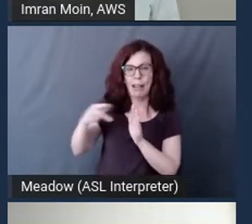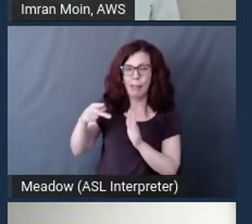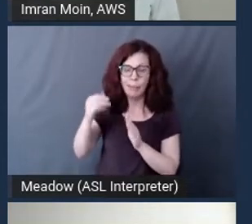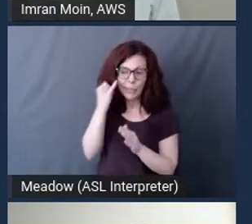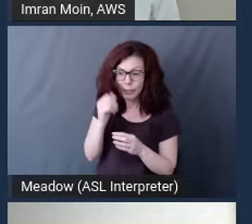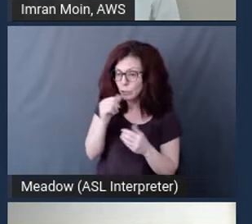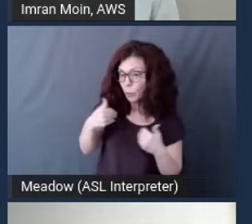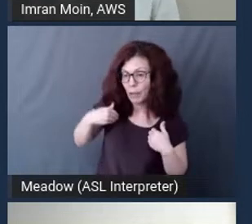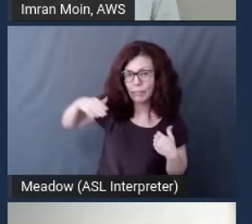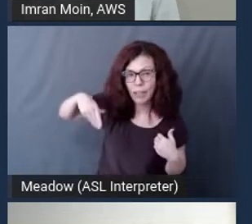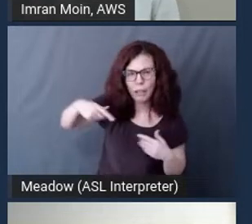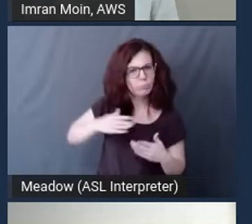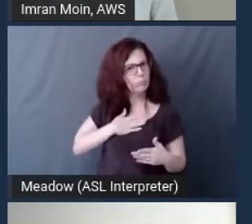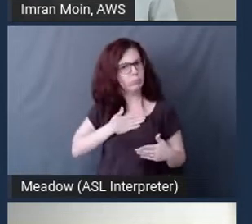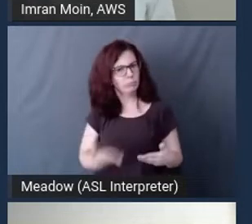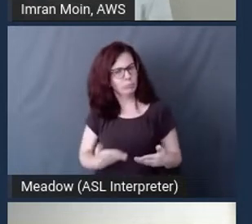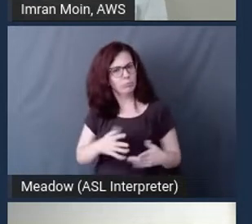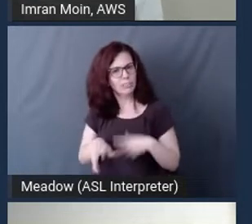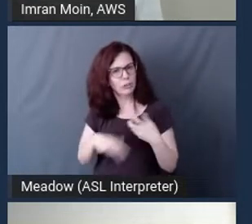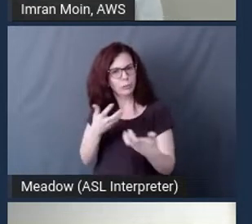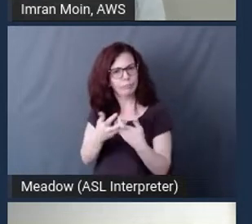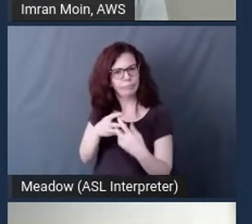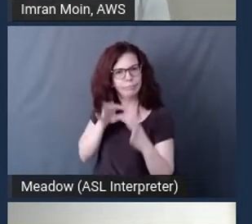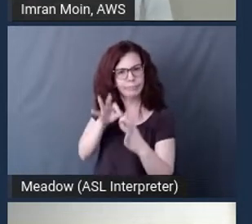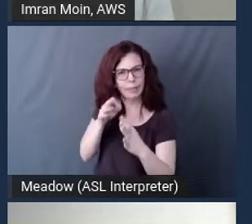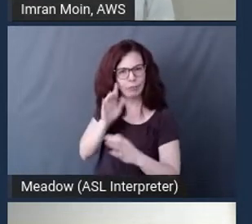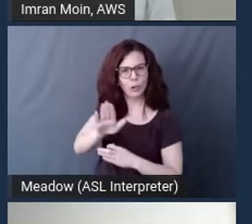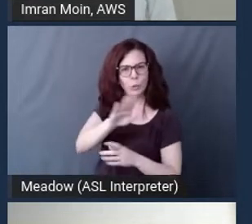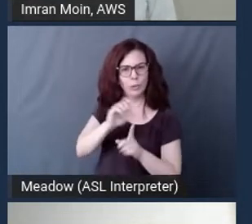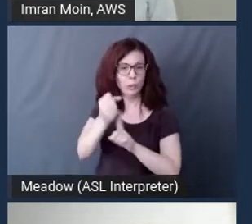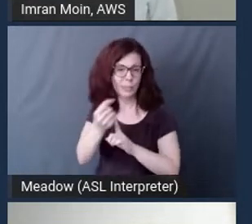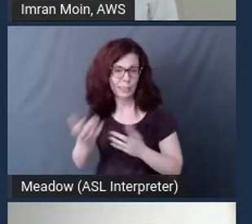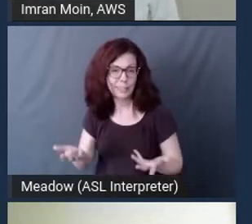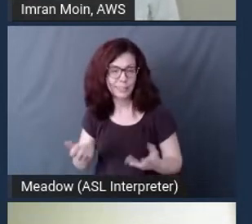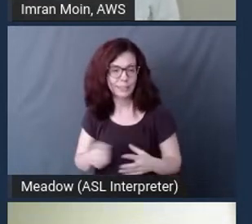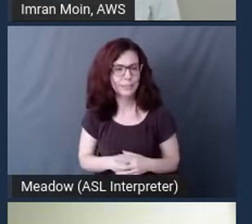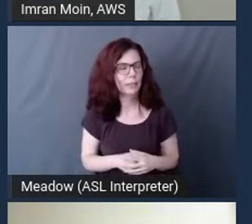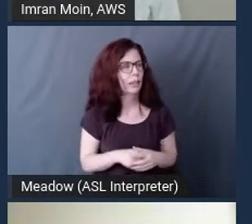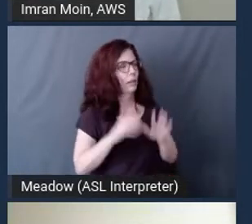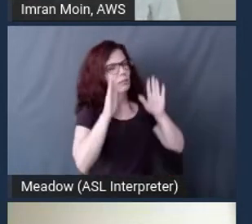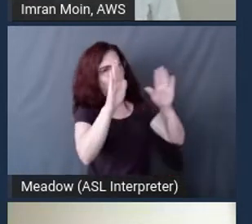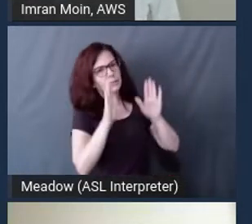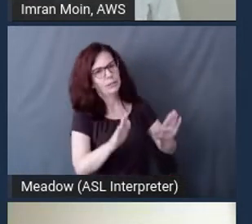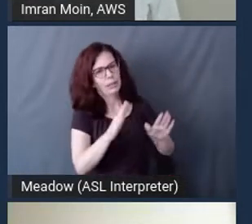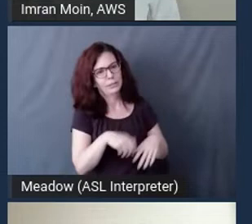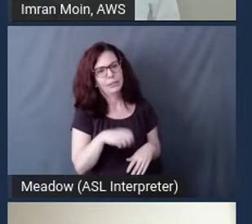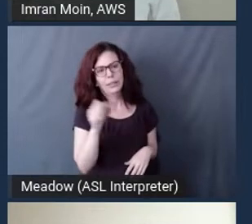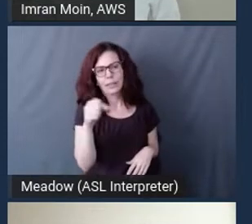a custom model that works for your use case. That is just fantastic. (overlapping discussion)